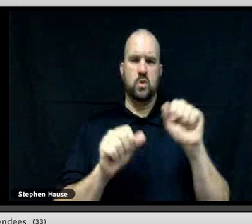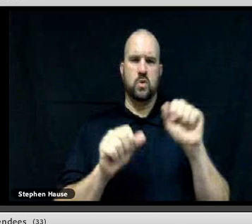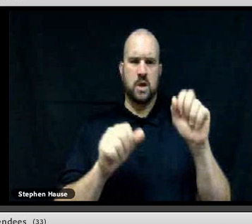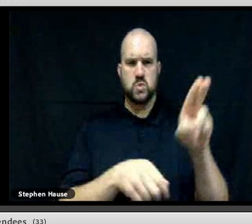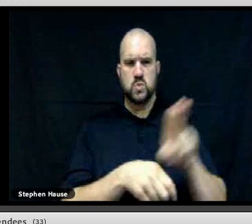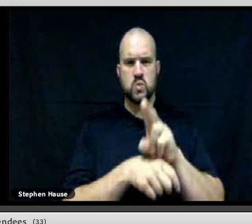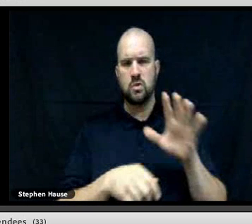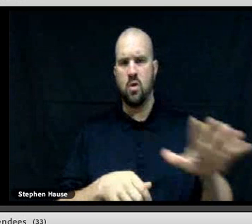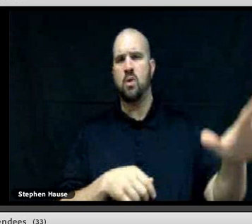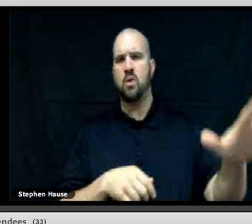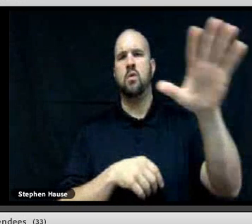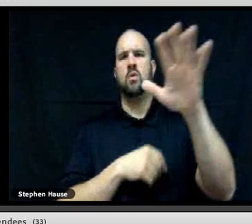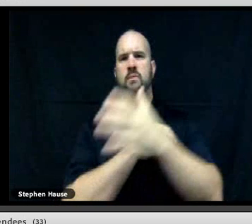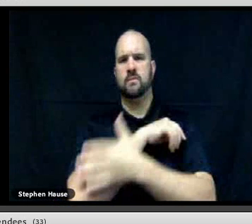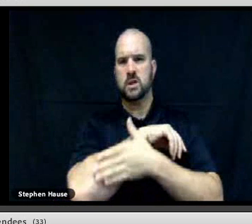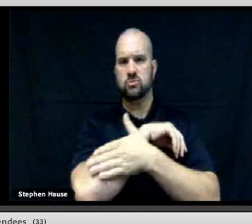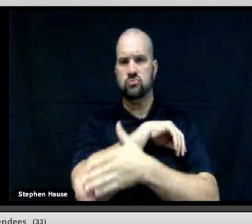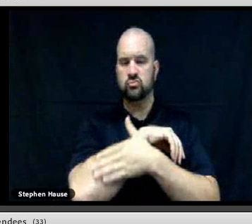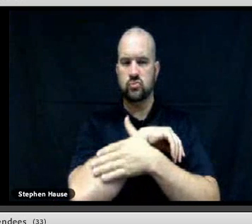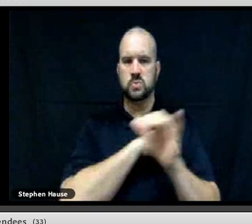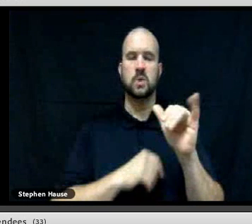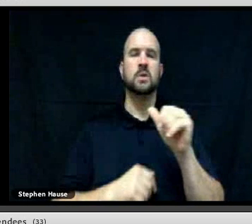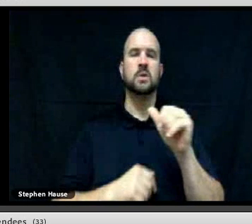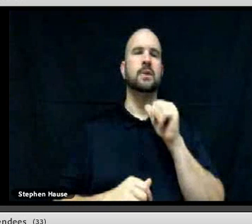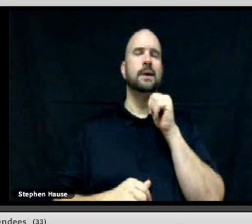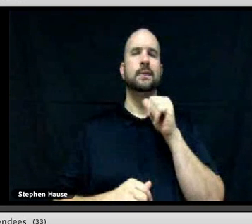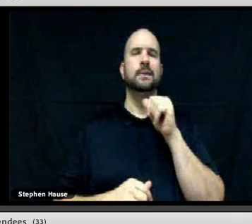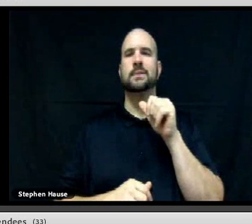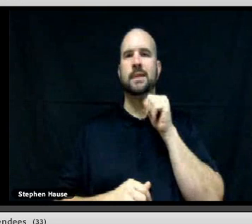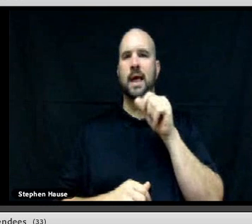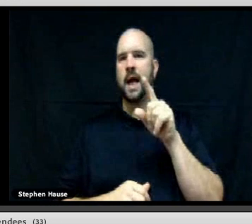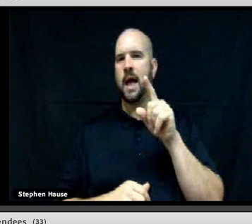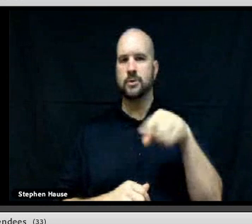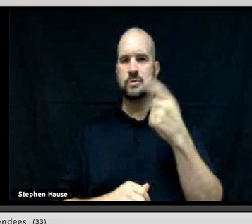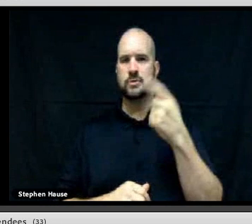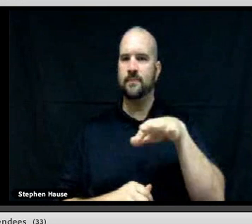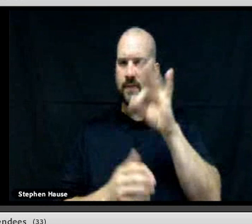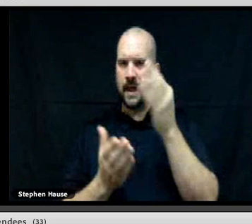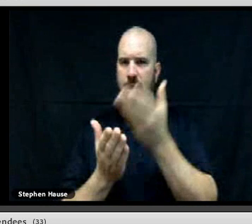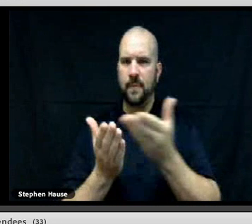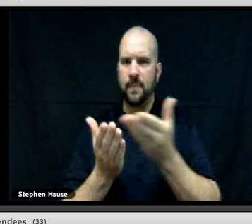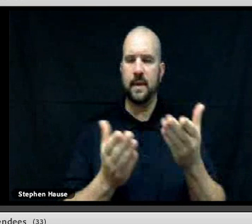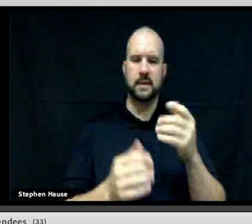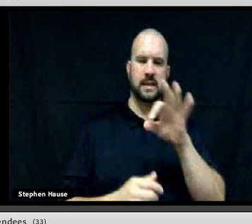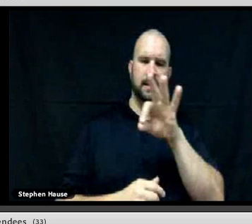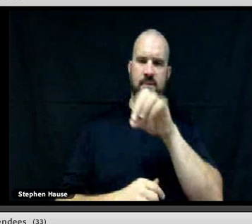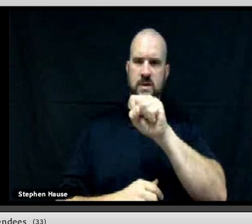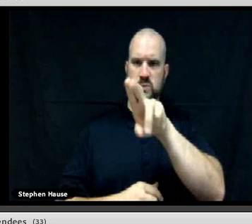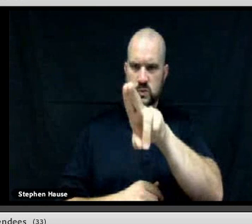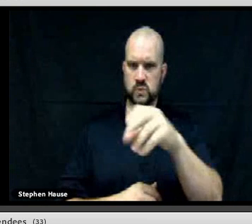things that FSU has related to Civil Rights, someone can do a search for Civil Rights in DPLA